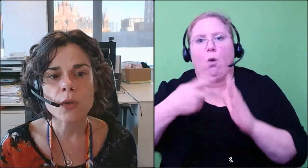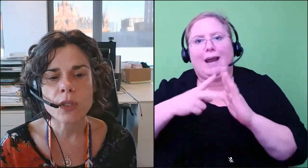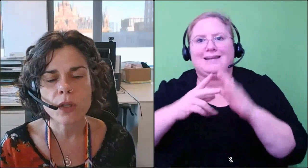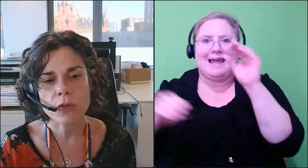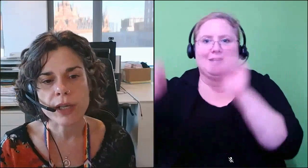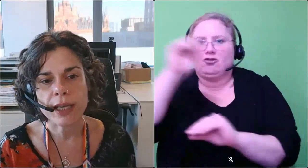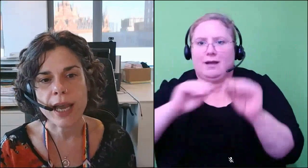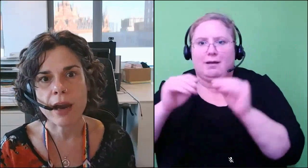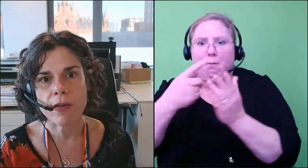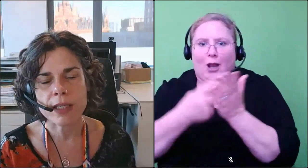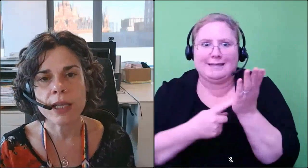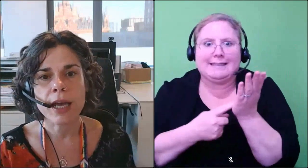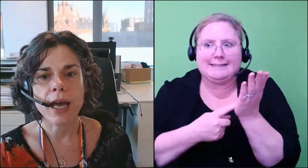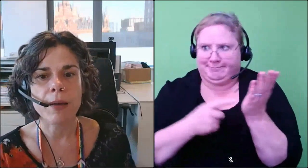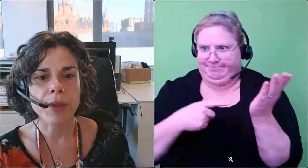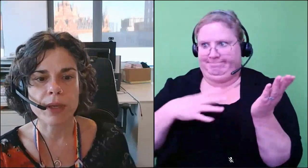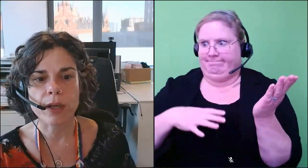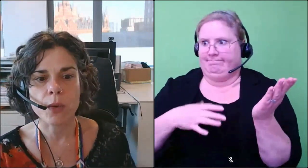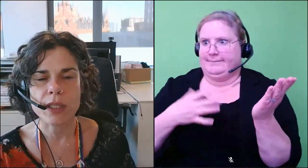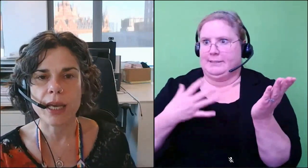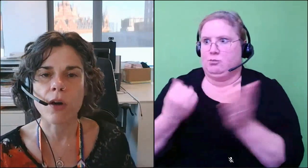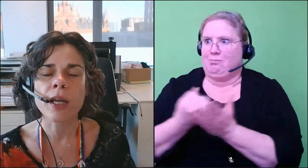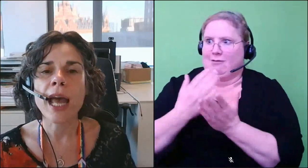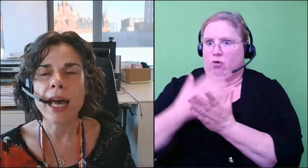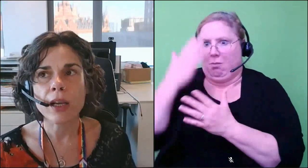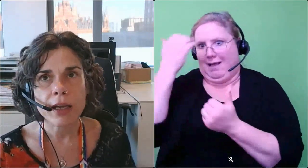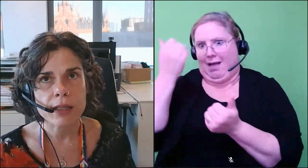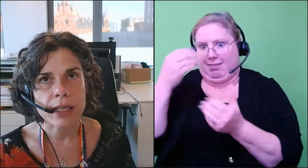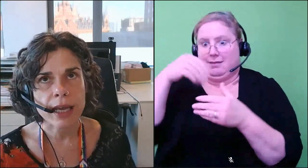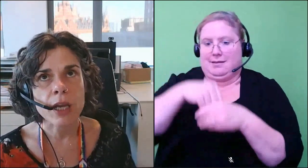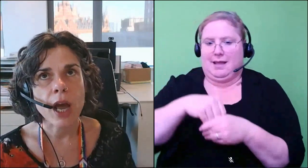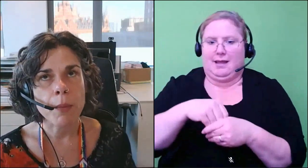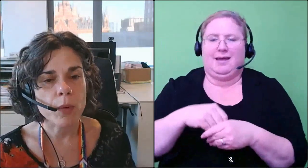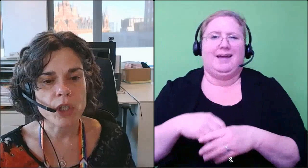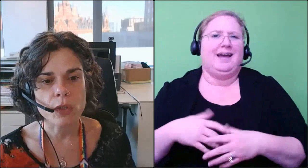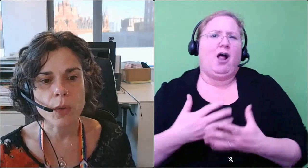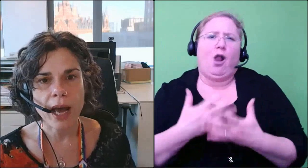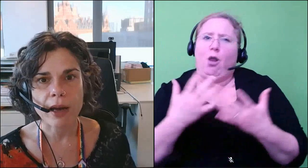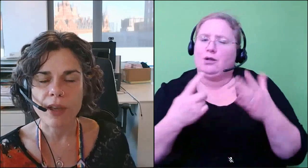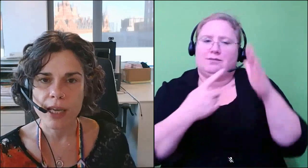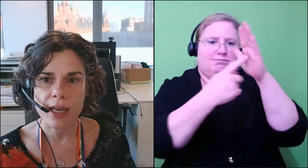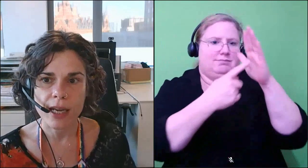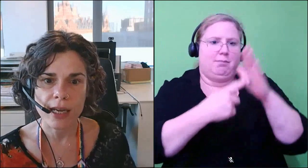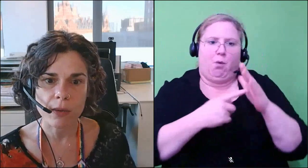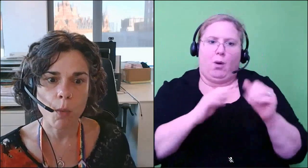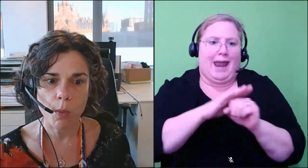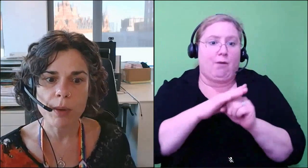So those are the three key areas that we negotiate on, and like I say, we do have in what we